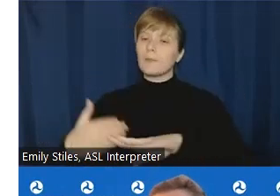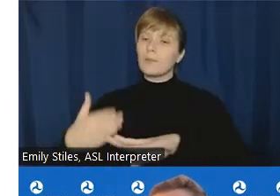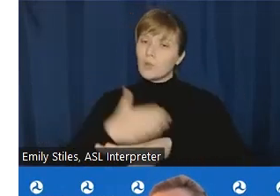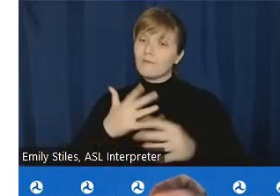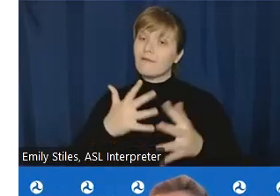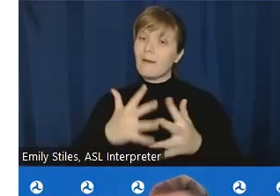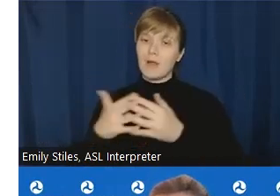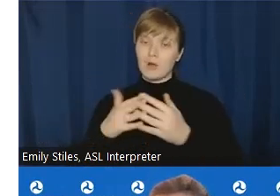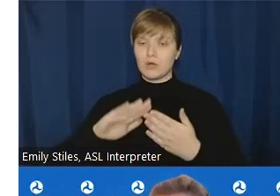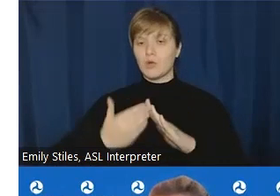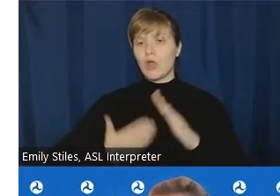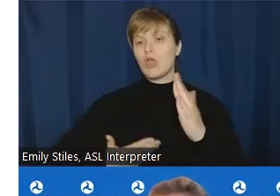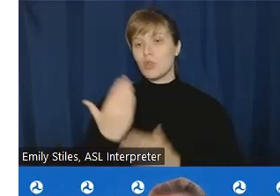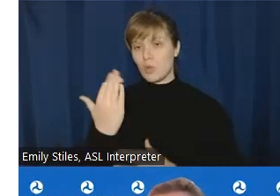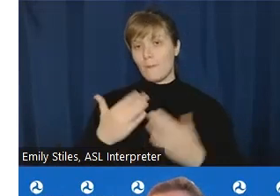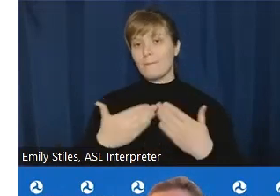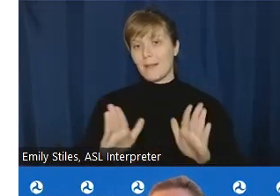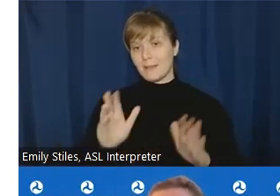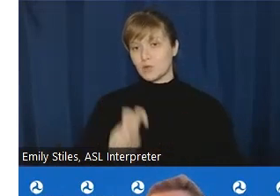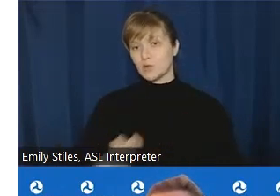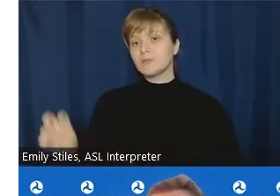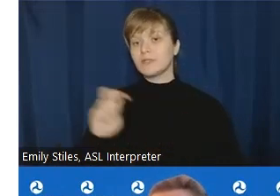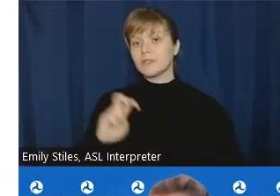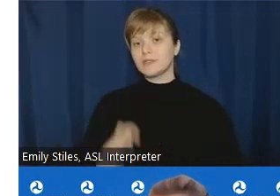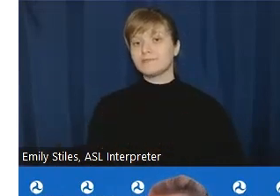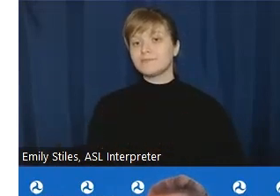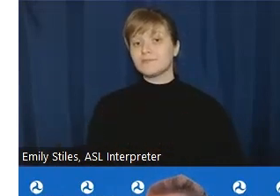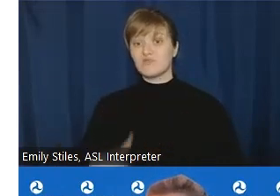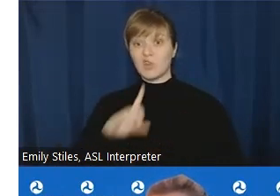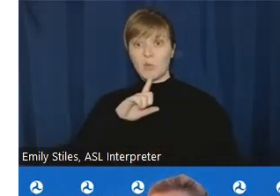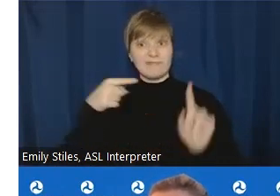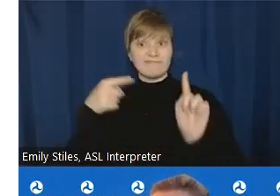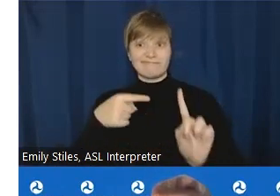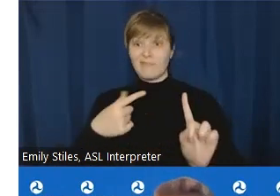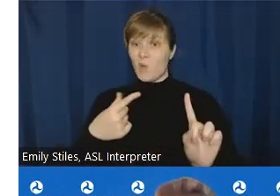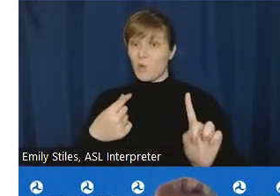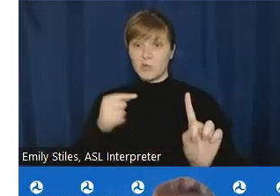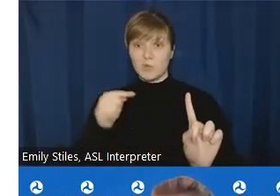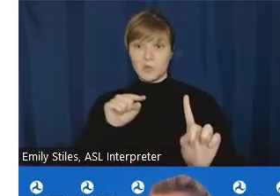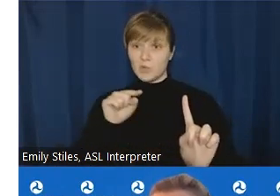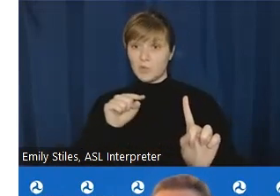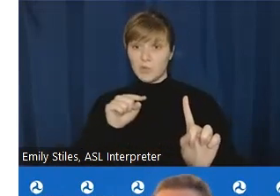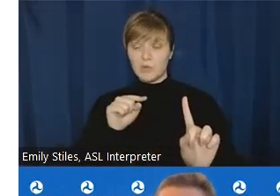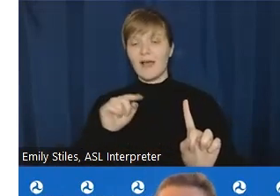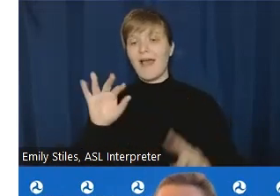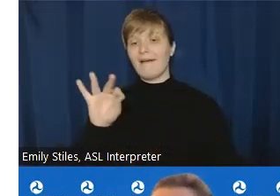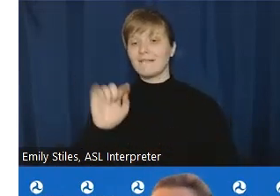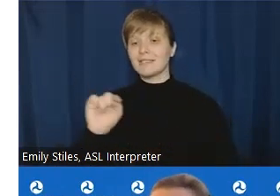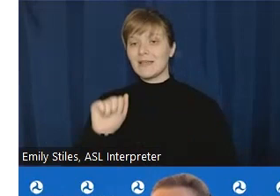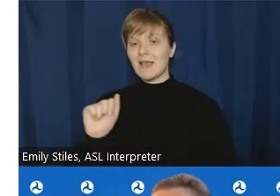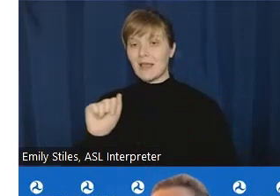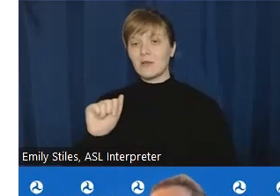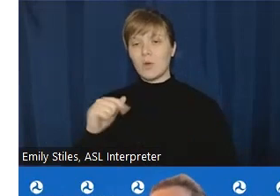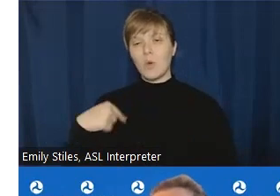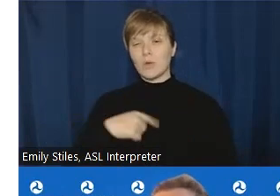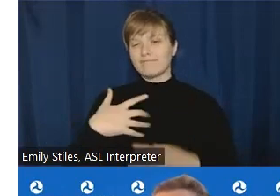transportation. At the core of what we do, FTA for short as we’re called, we work to ensure the